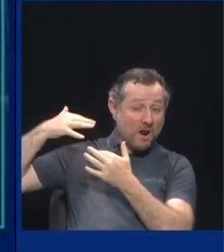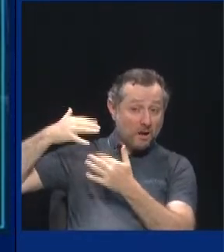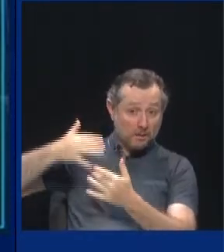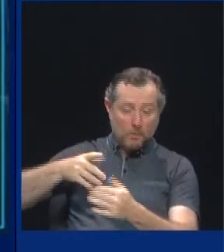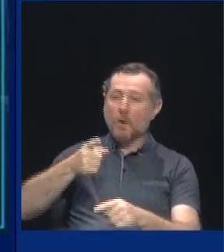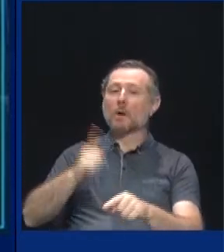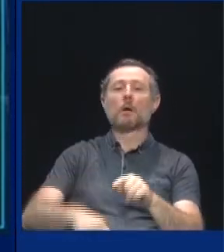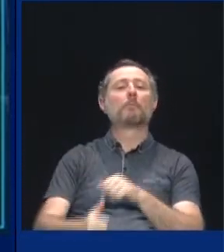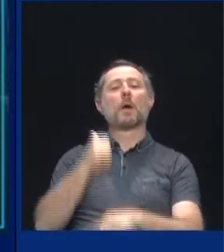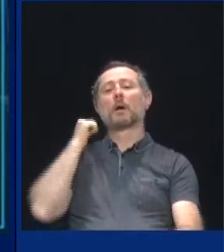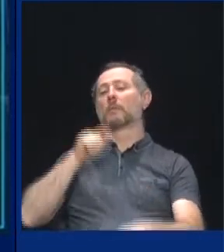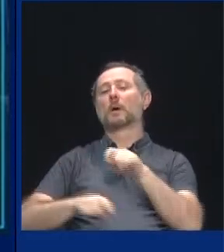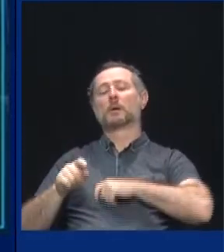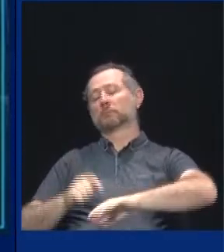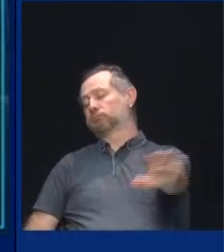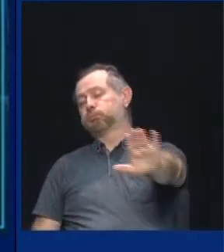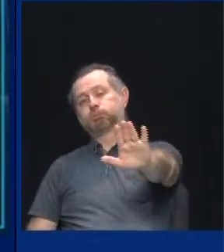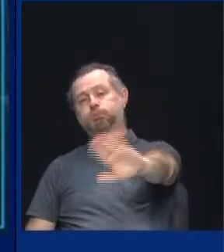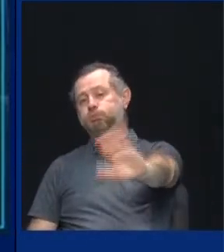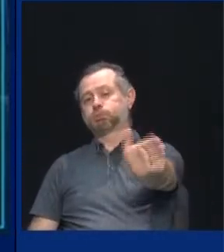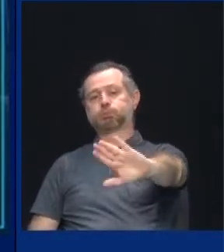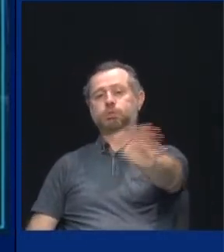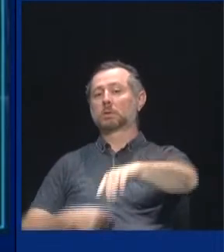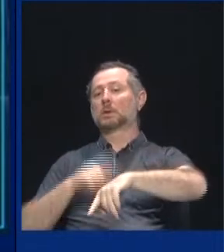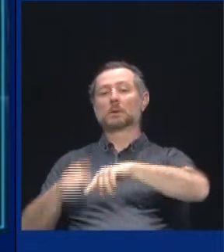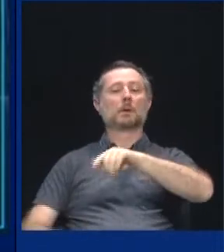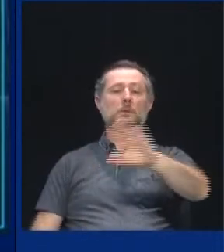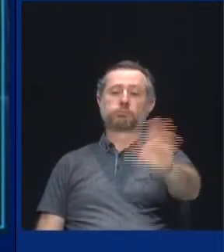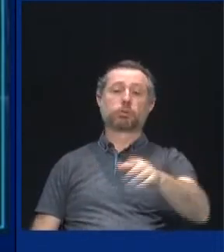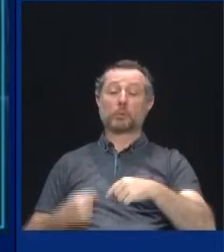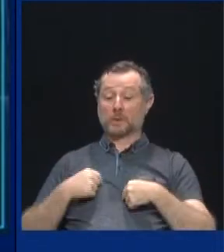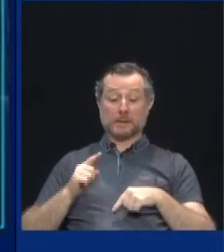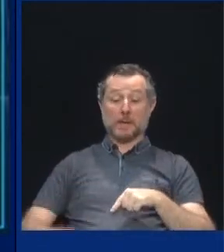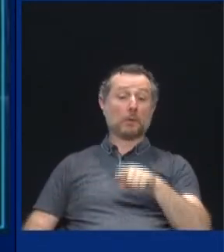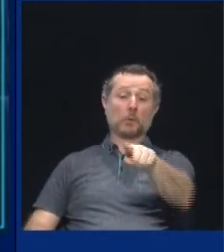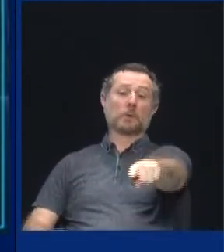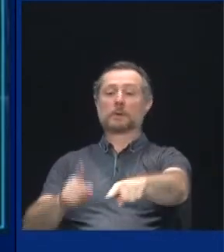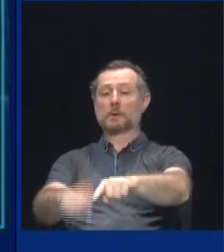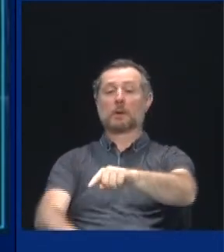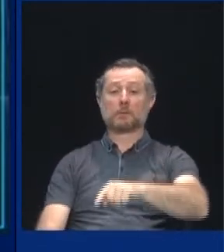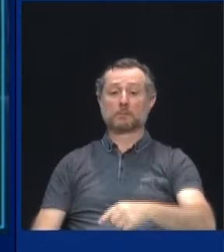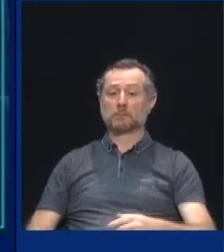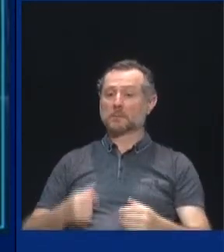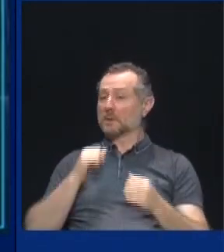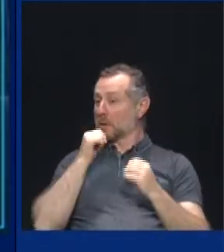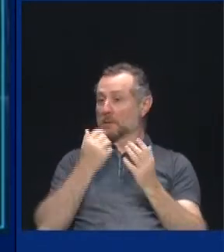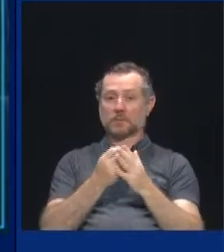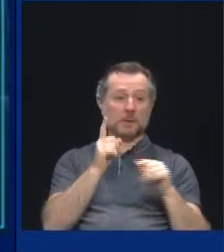GO THROUGH WHAT WE WENT THROUGH OVER THE PAST YEAR. WE CAN'T. YOU CAN'T.